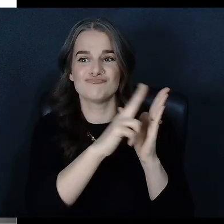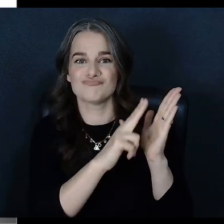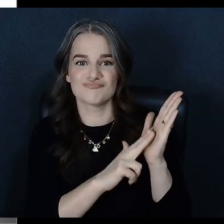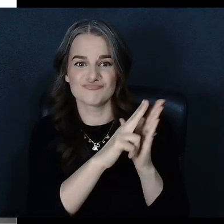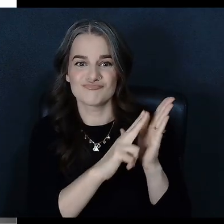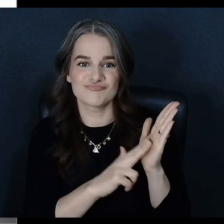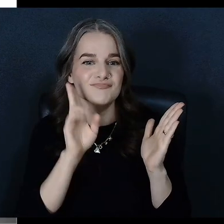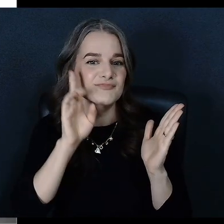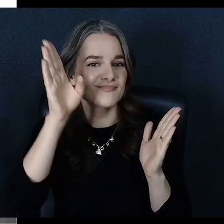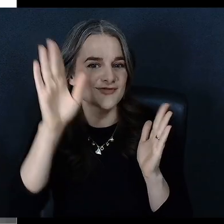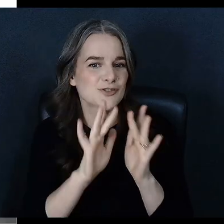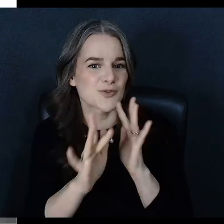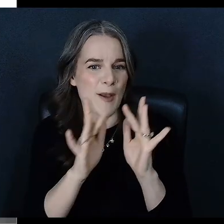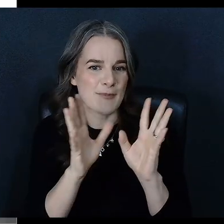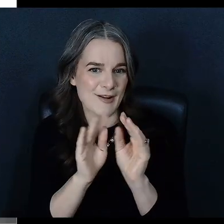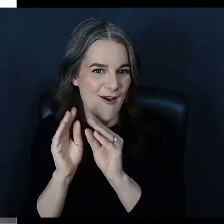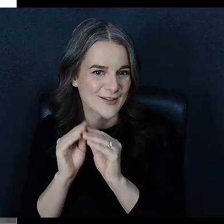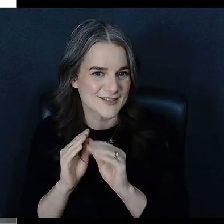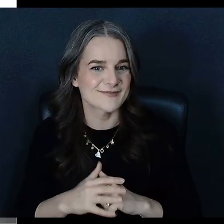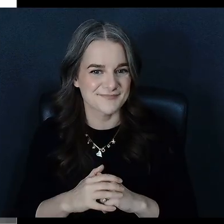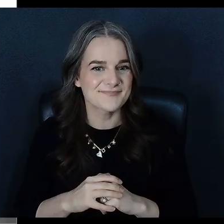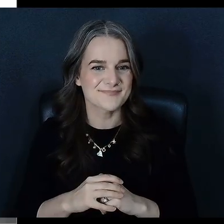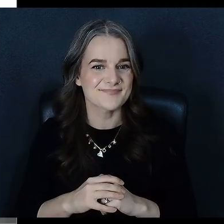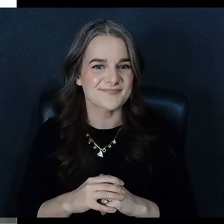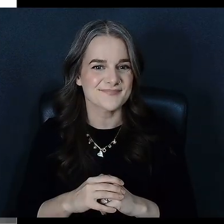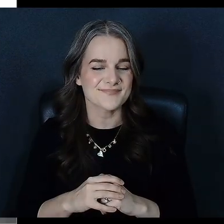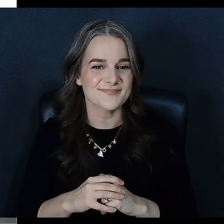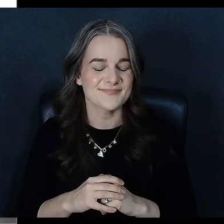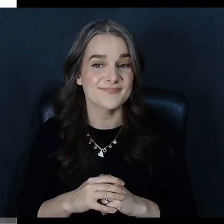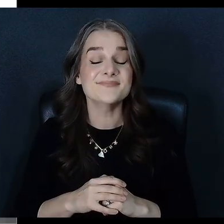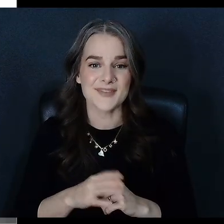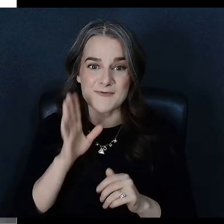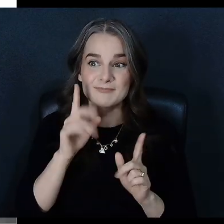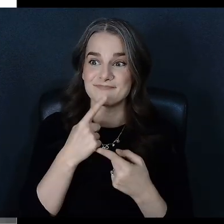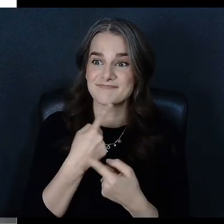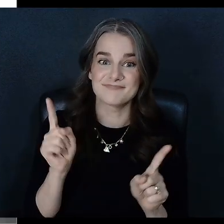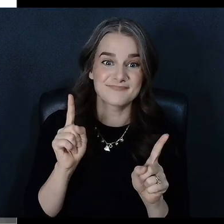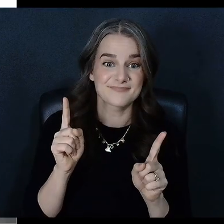And I would like to announce that our next and final series